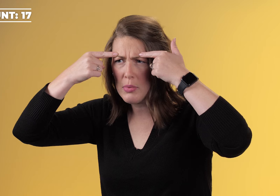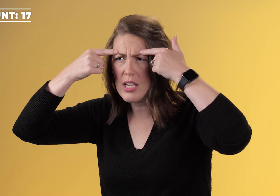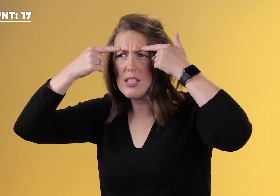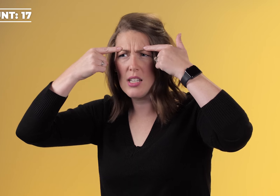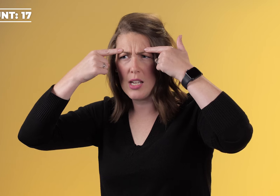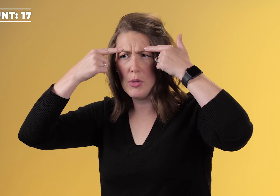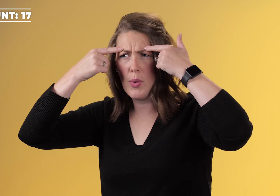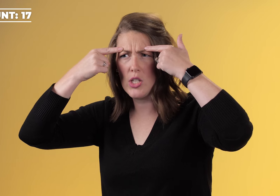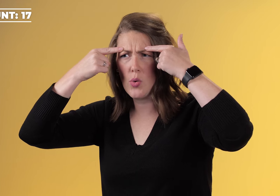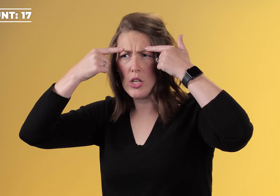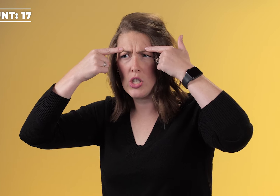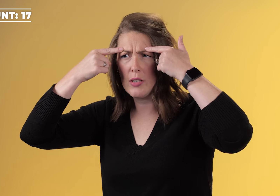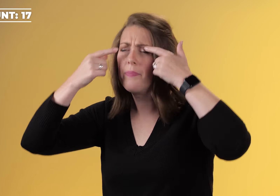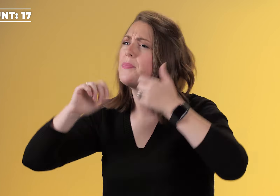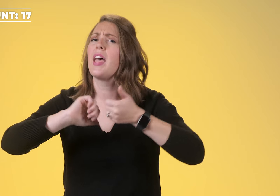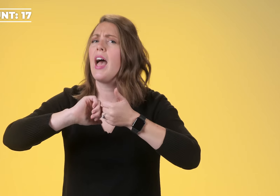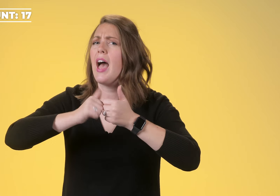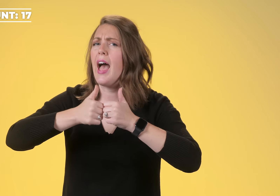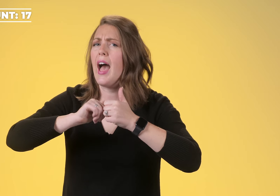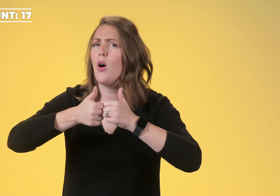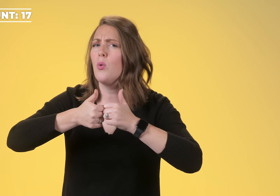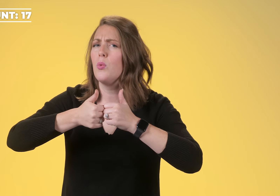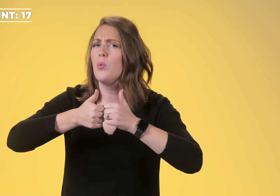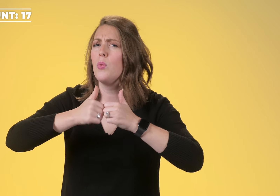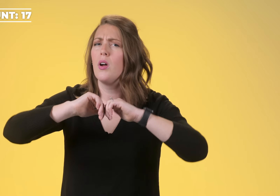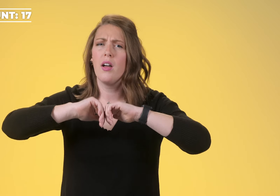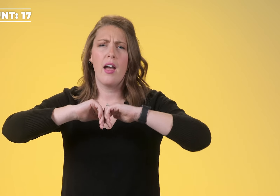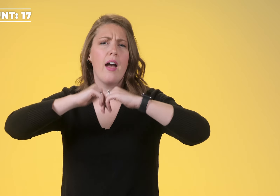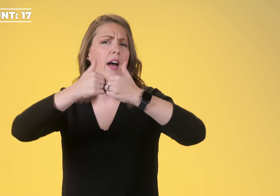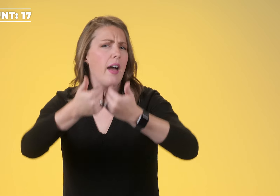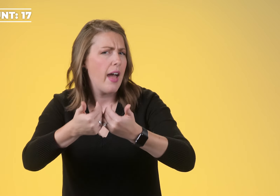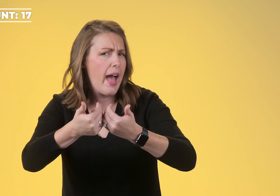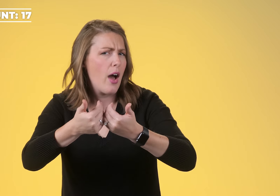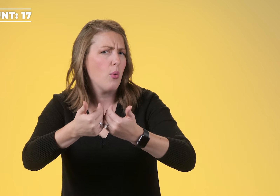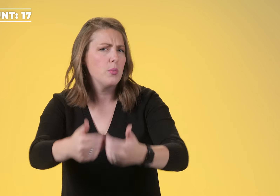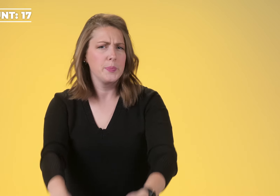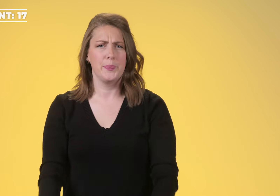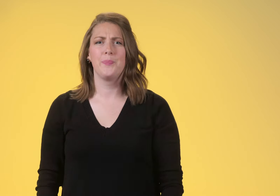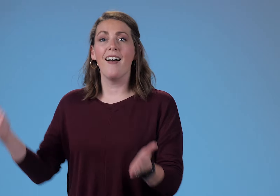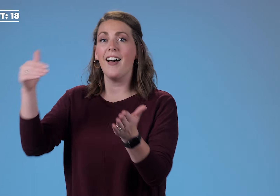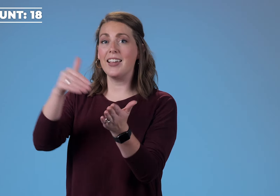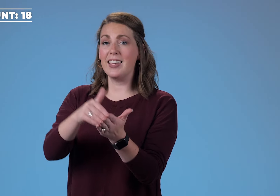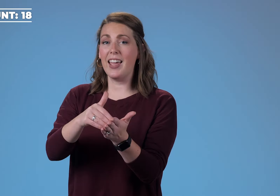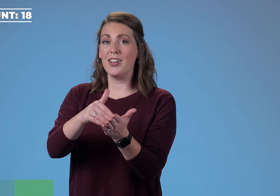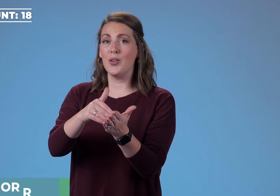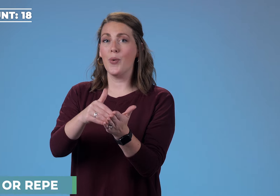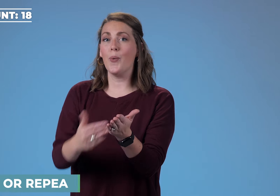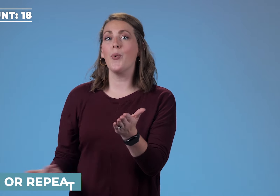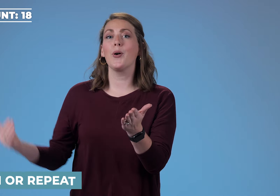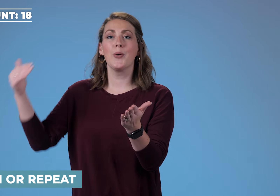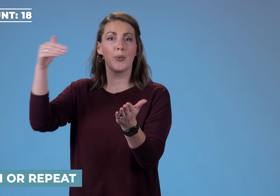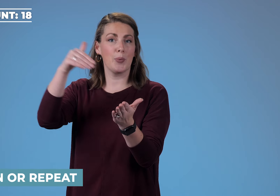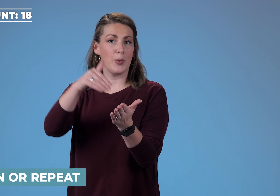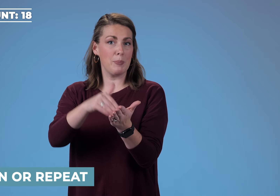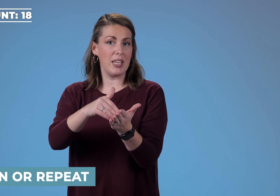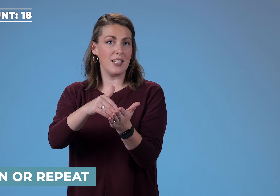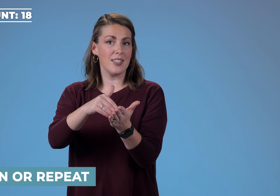Because it's a WH question. How? How? Again or repeat.